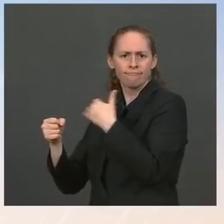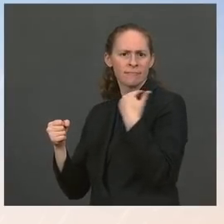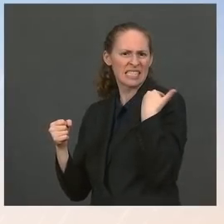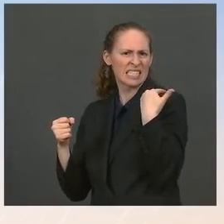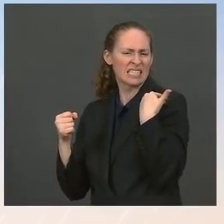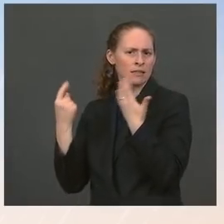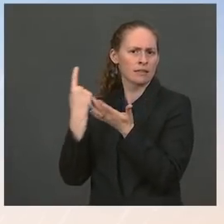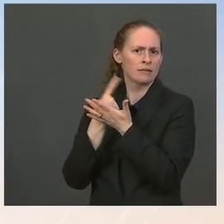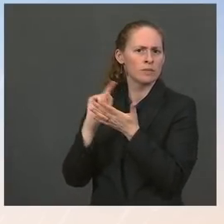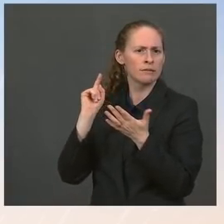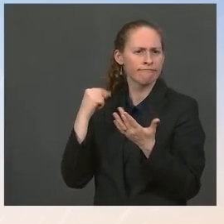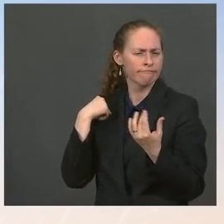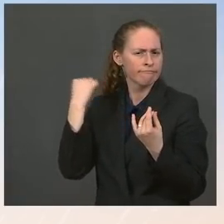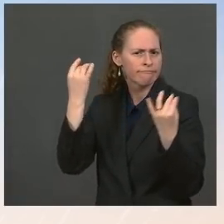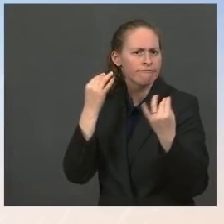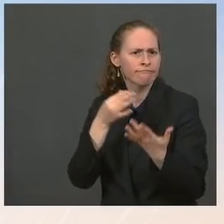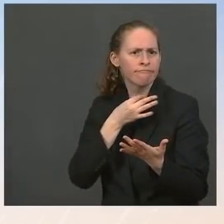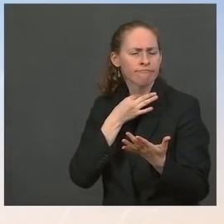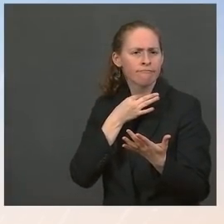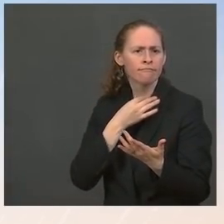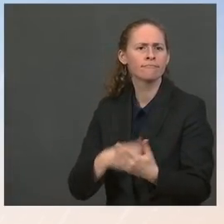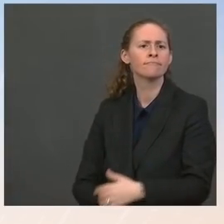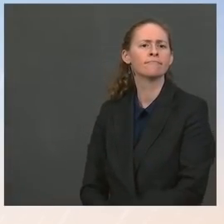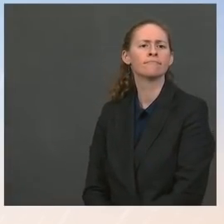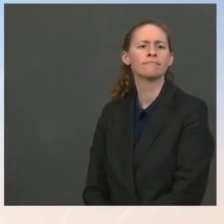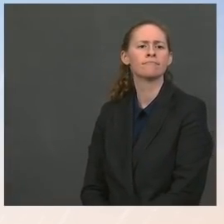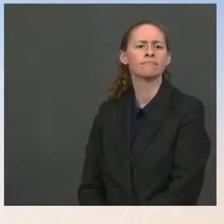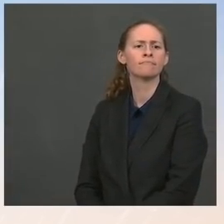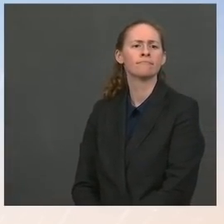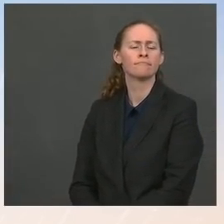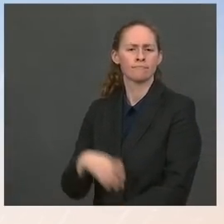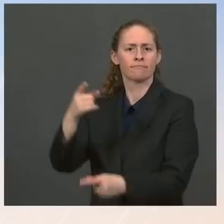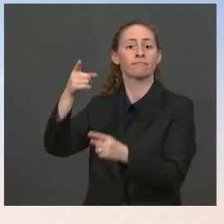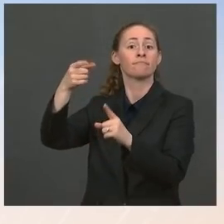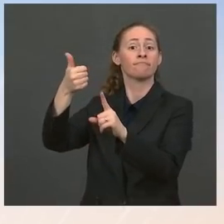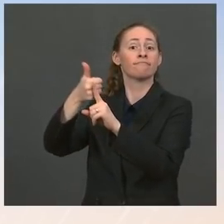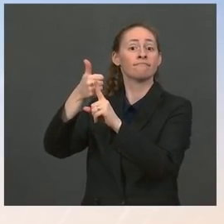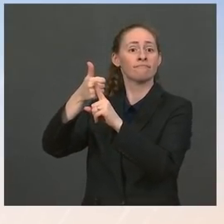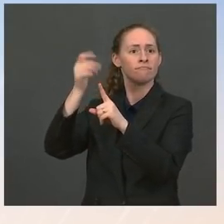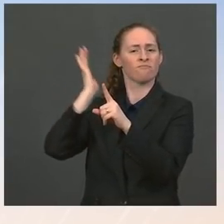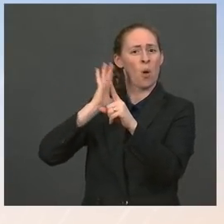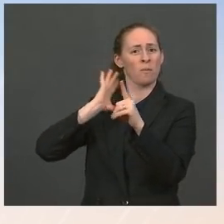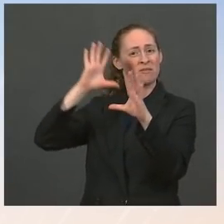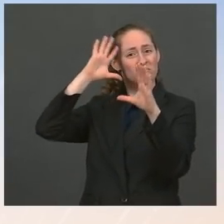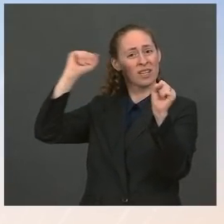is now on a hunger strike over voting rights? Ms. Jean-Pierre: I haven't spoken to him about that. I'm happy to ask --